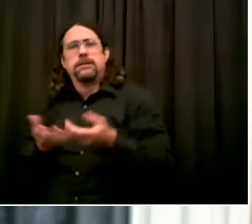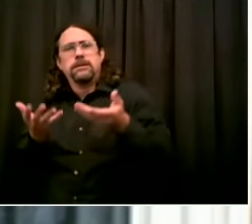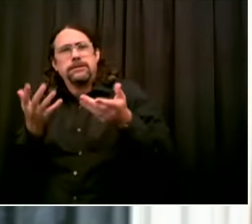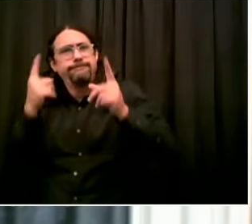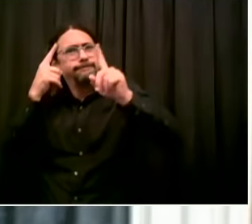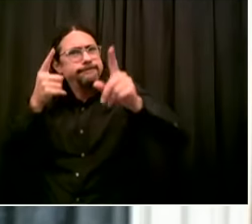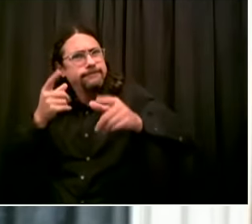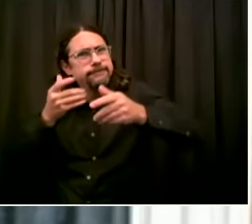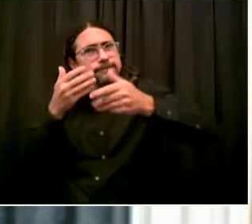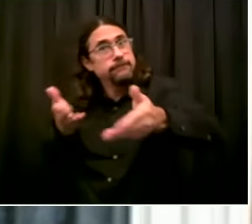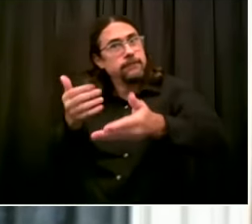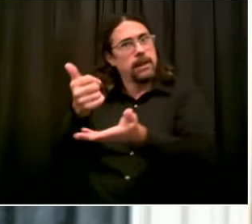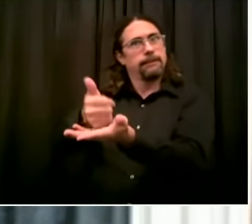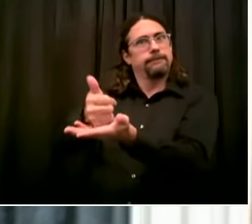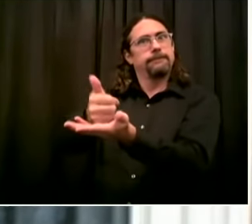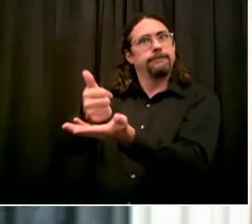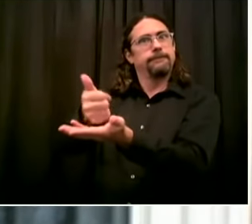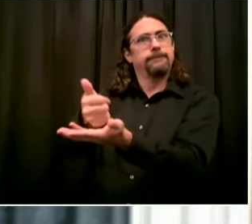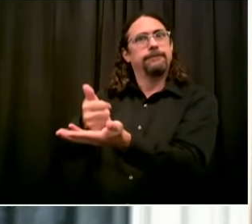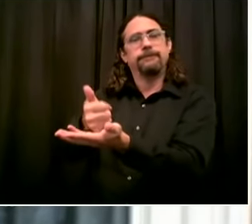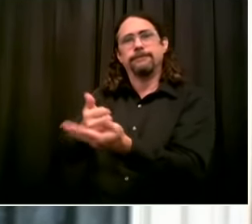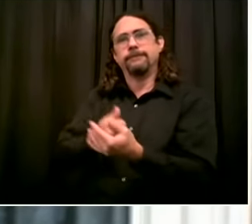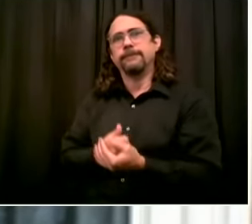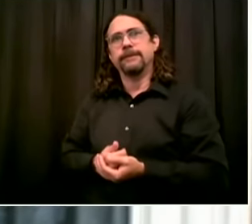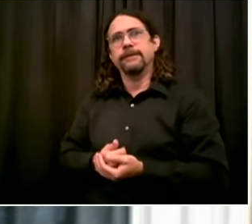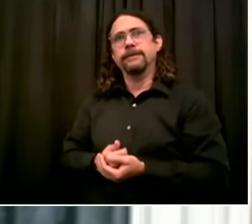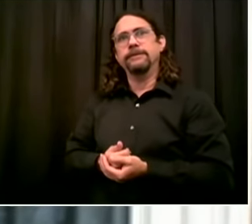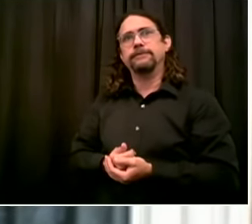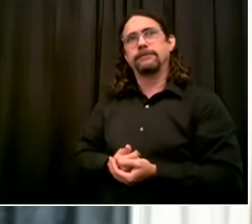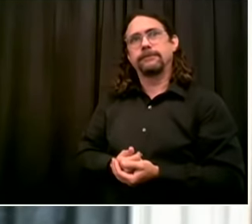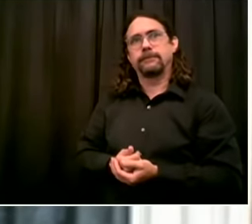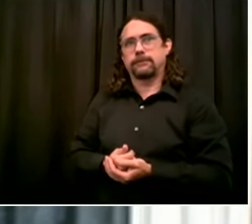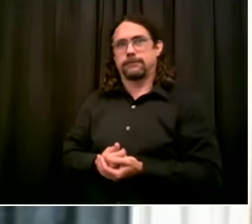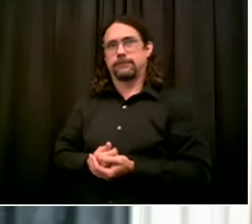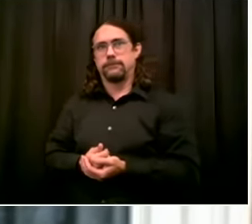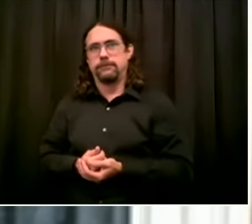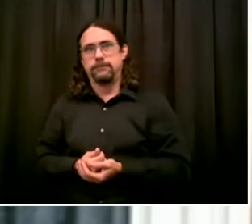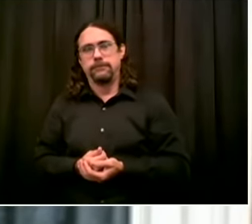FROM ADDICTION IS ONE OF COMATION AND ONE OF MAKING SURE